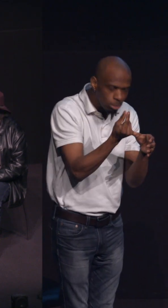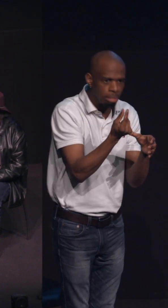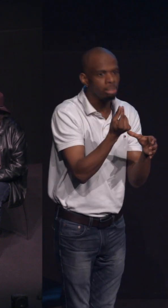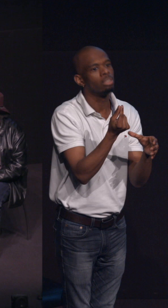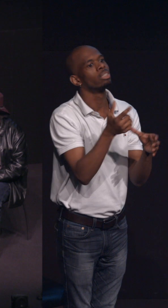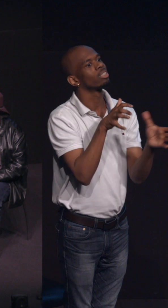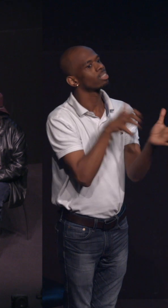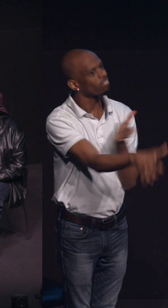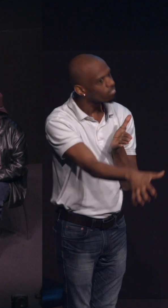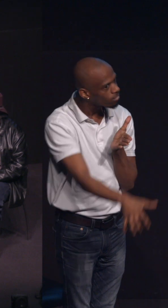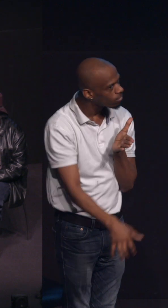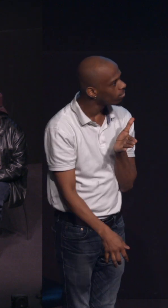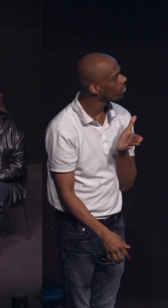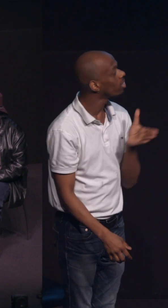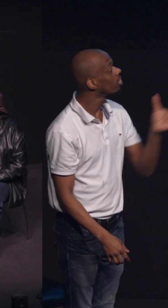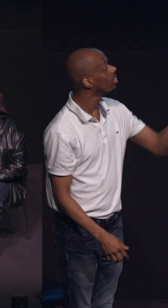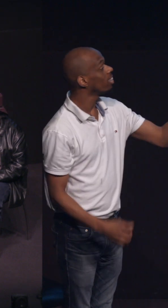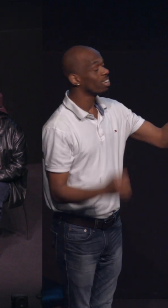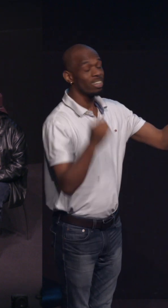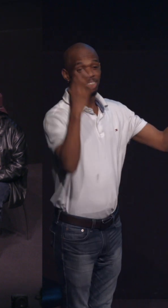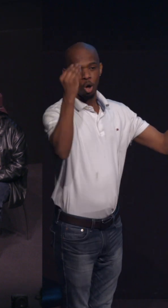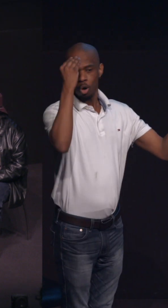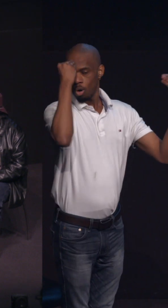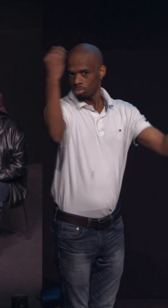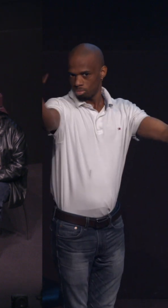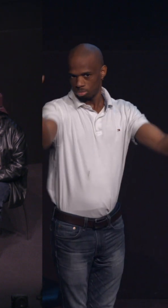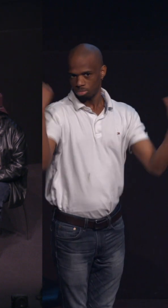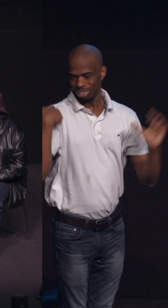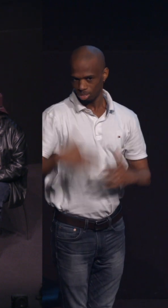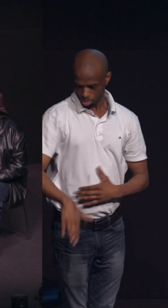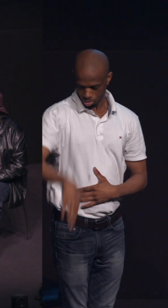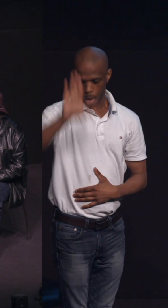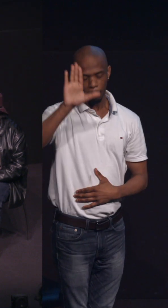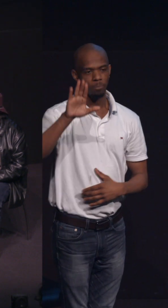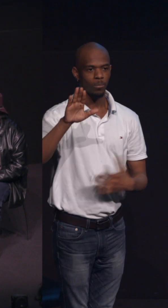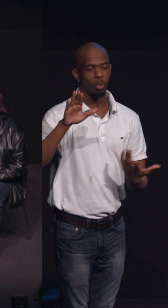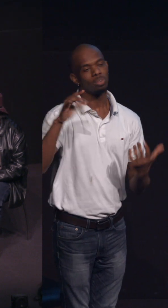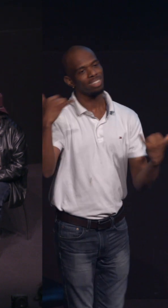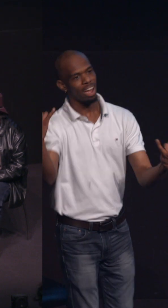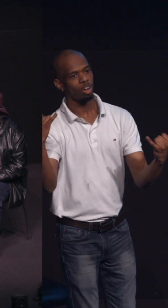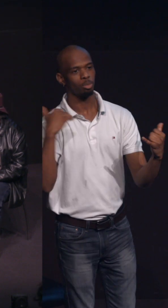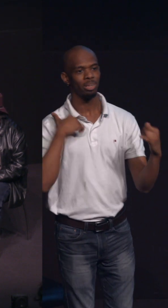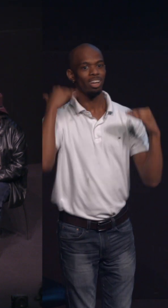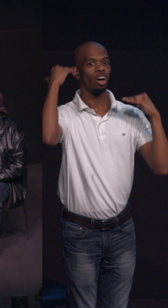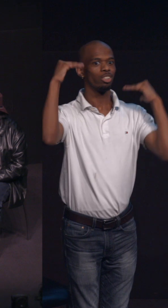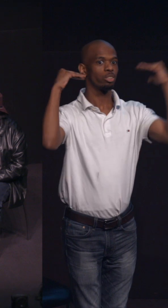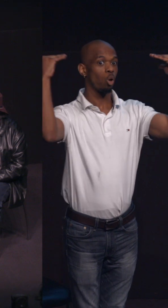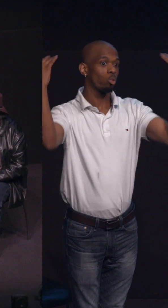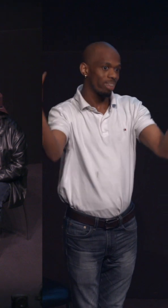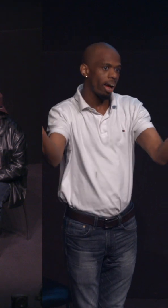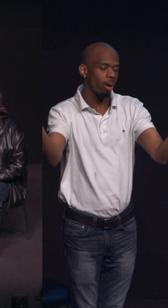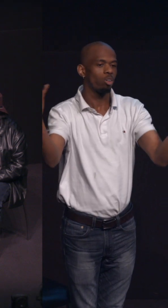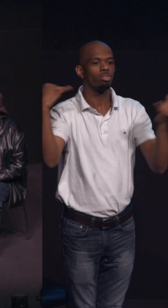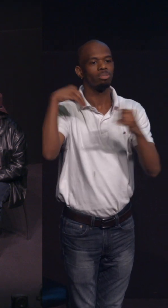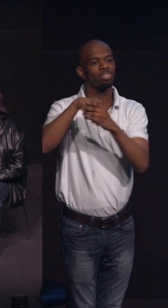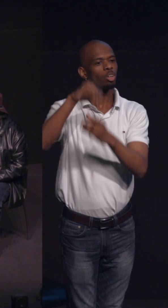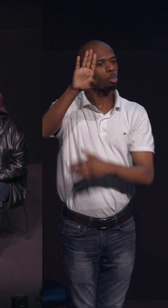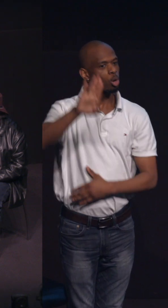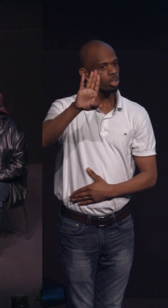again, honor Kanchan 'cause growing up in Berkeley or being adulting in Berkeley seeing Spiral Gardens really was